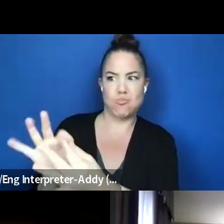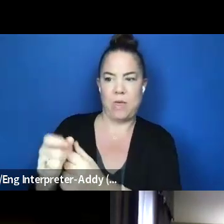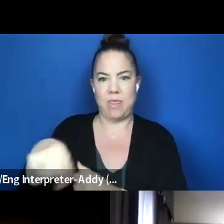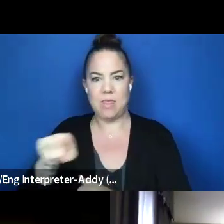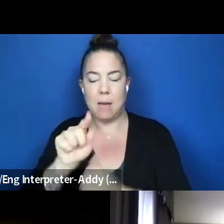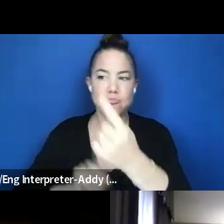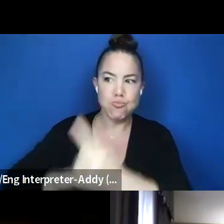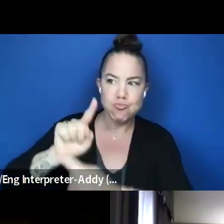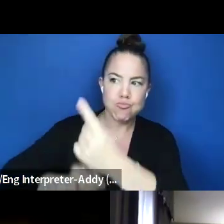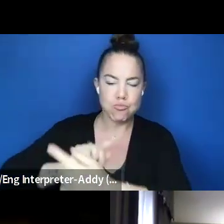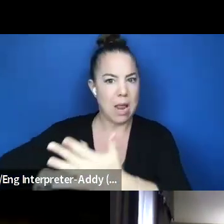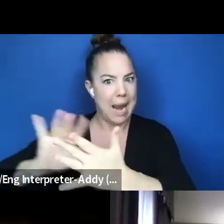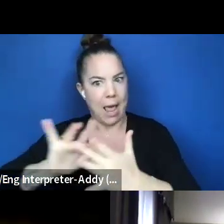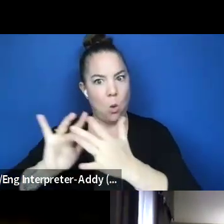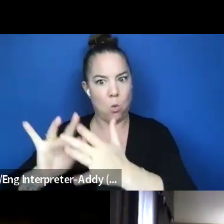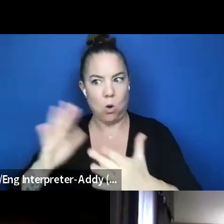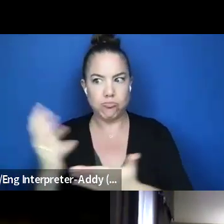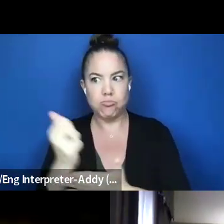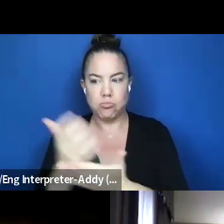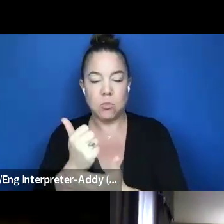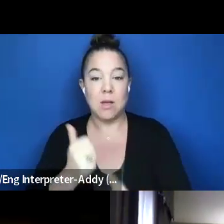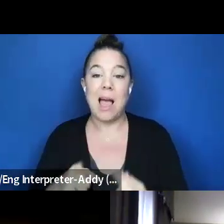Don Posh: have that advocacy presentation so that